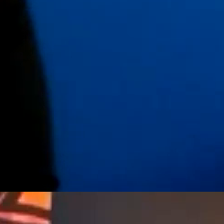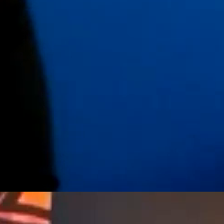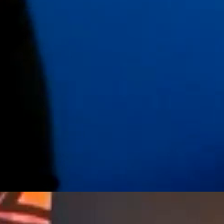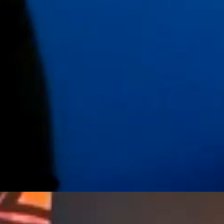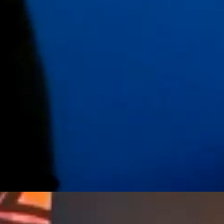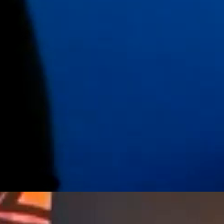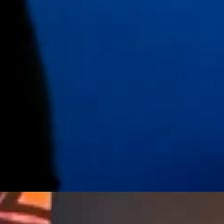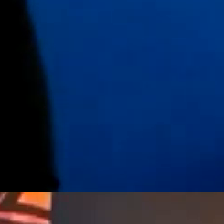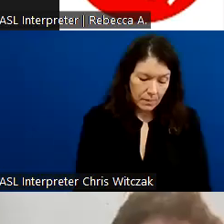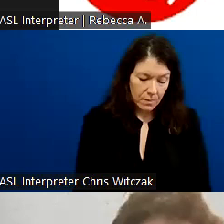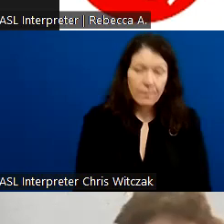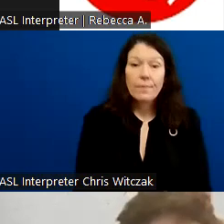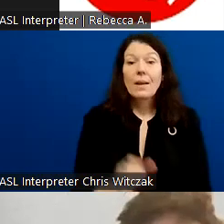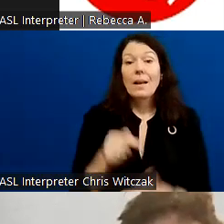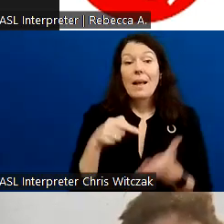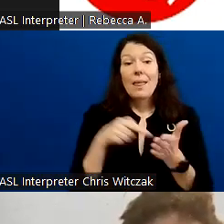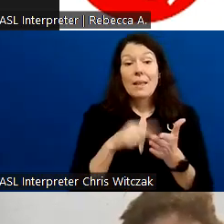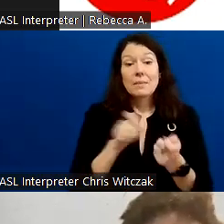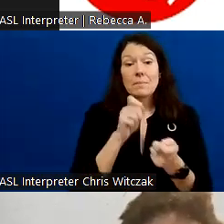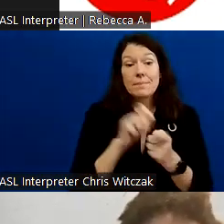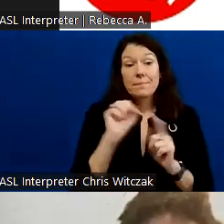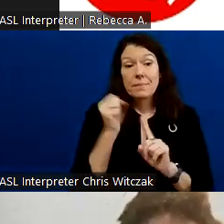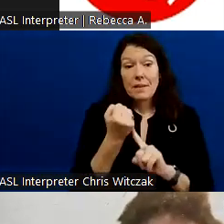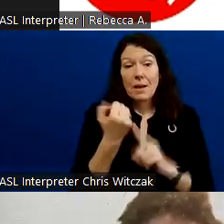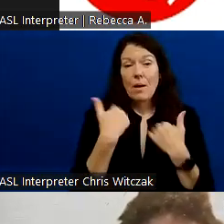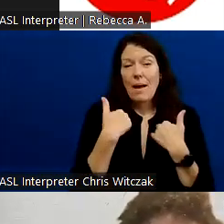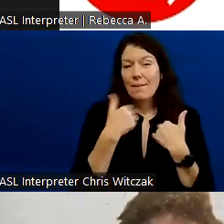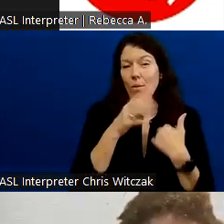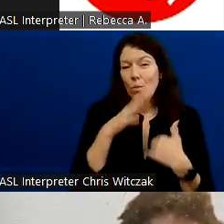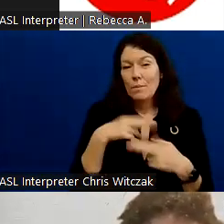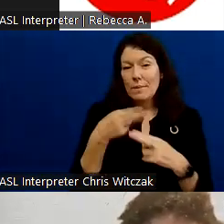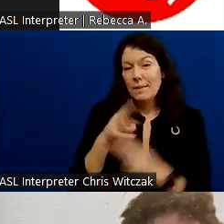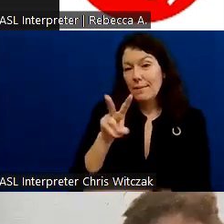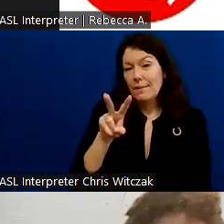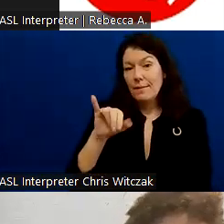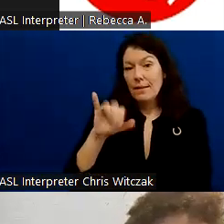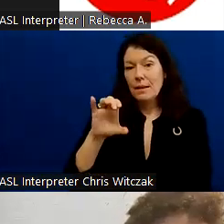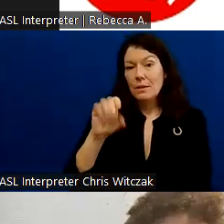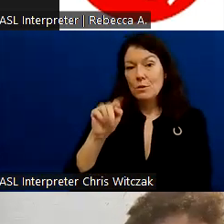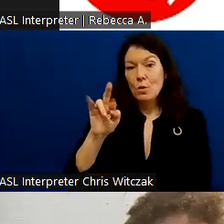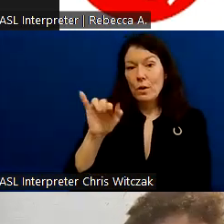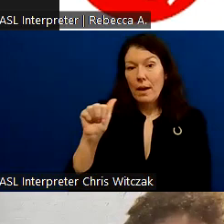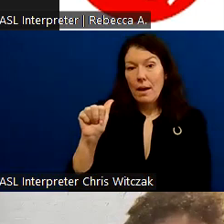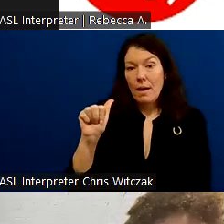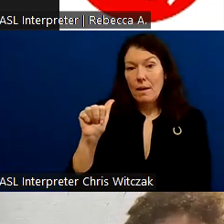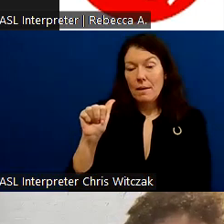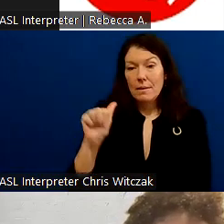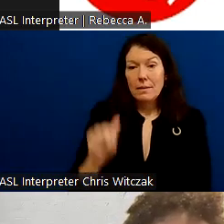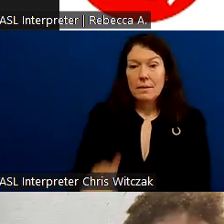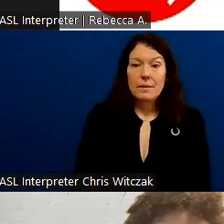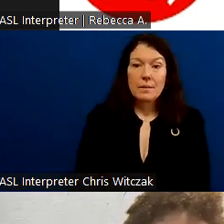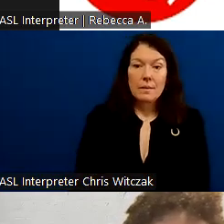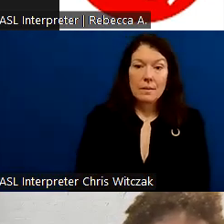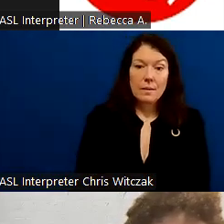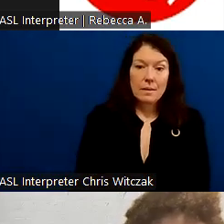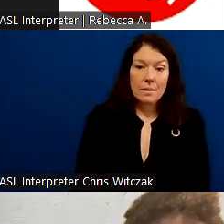so in this scenario we have Victoria